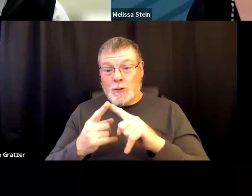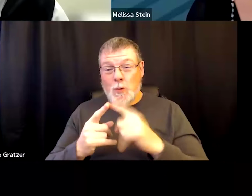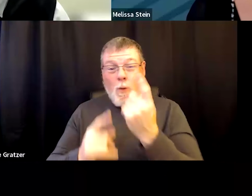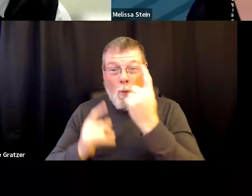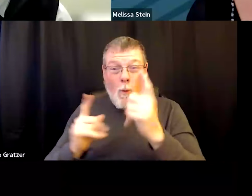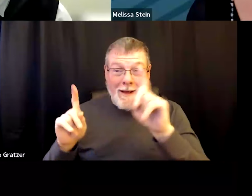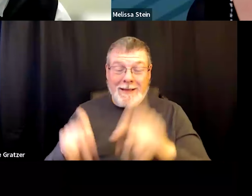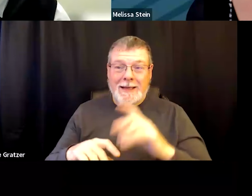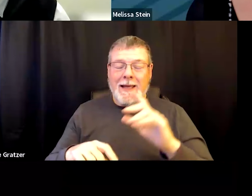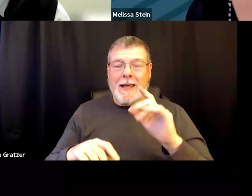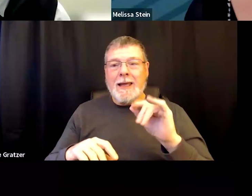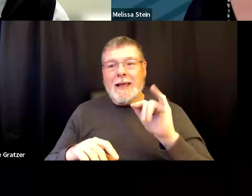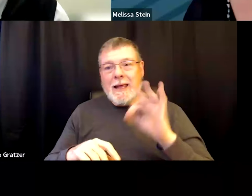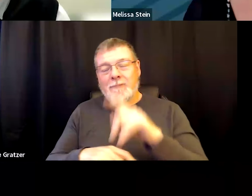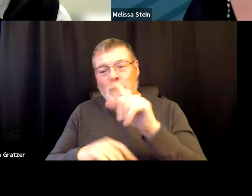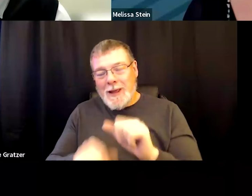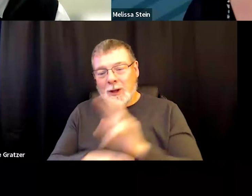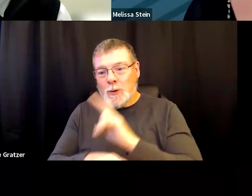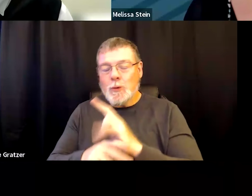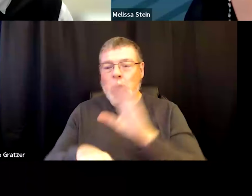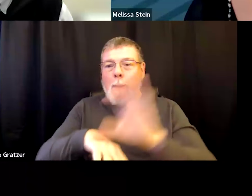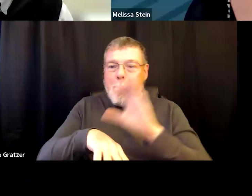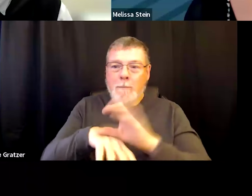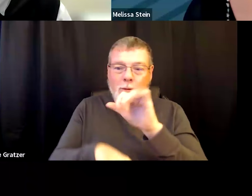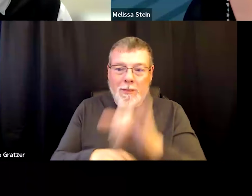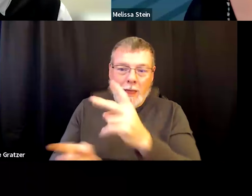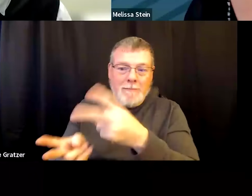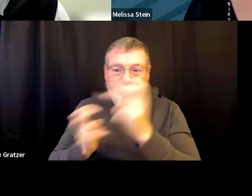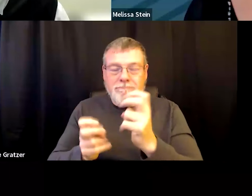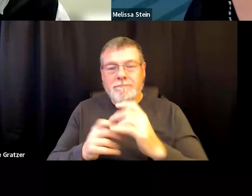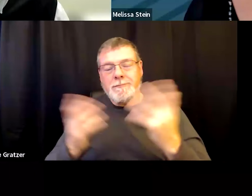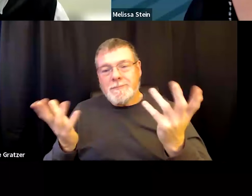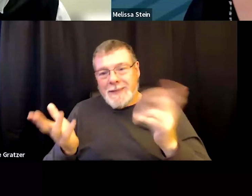If there are public domain instruments, you can com computerize that as a single instrument if you'd like.